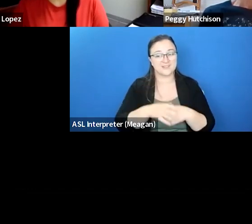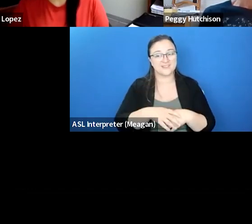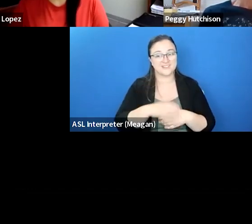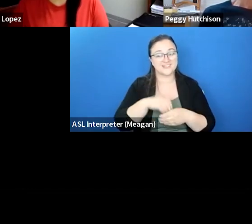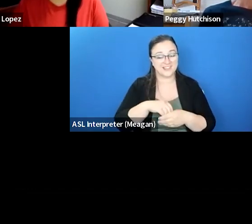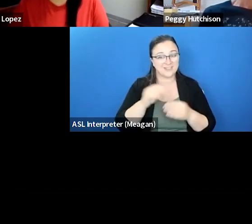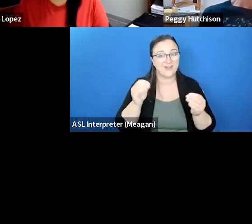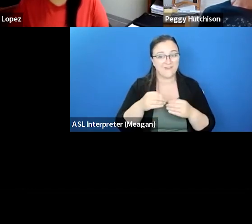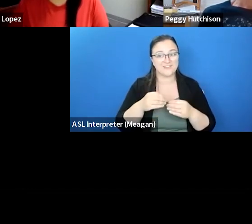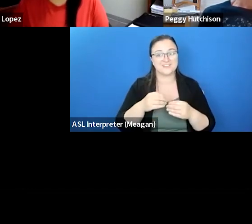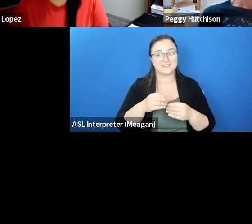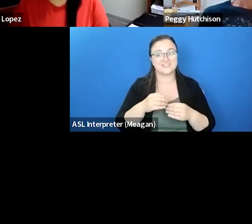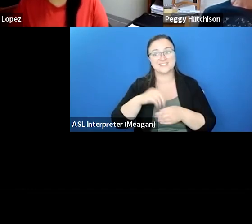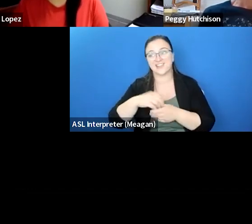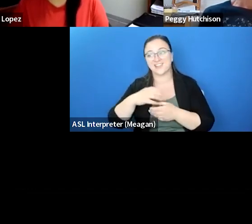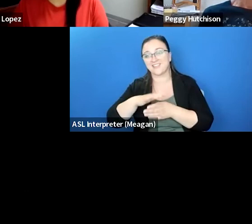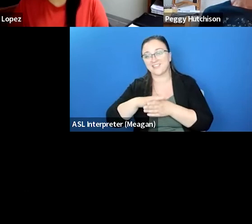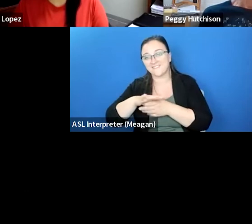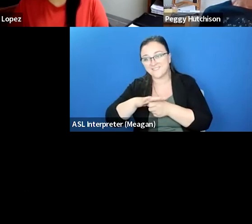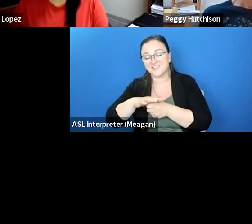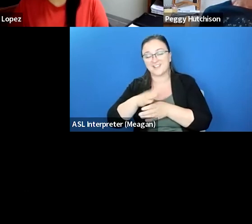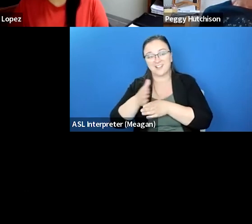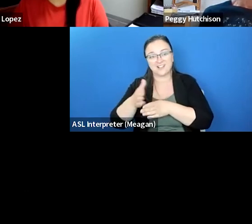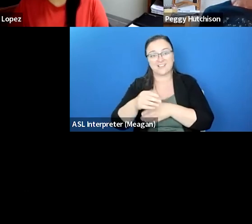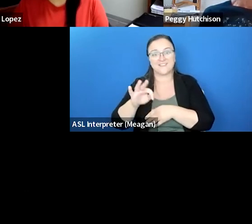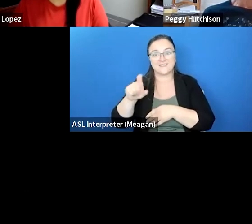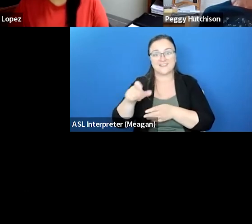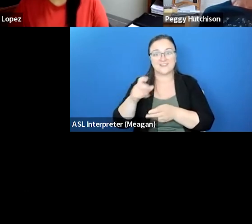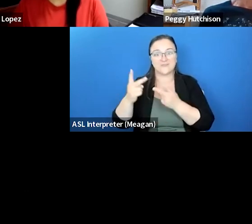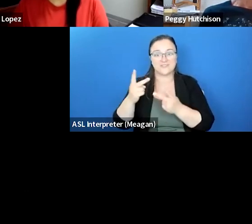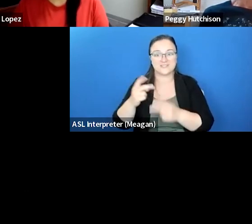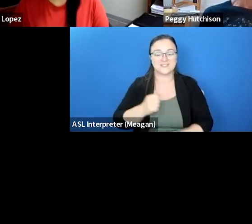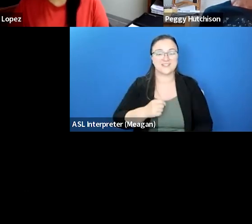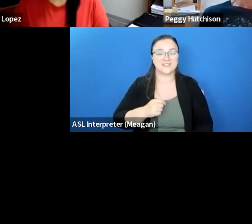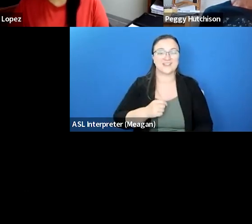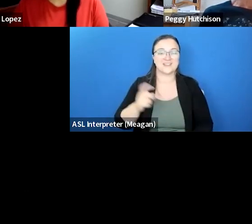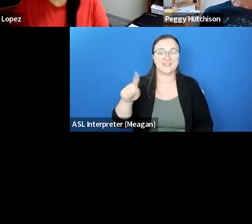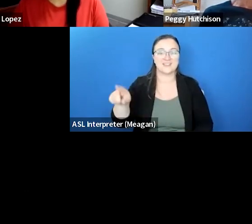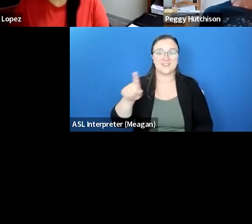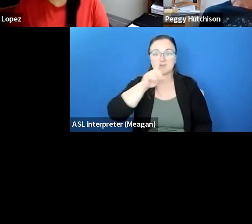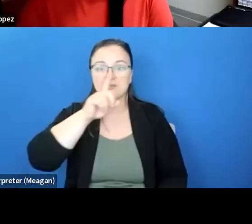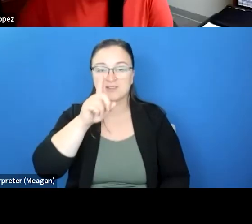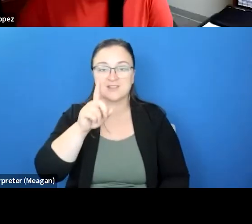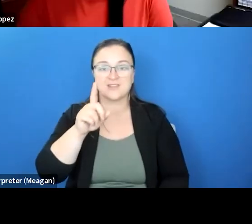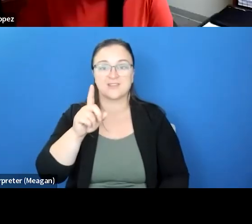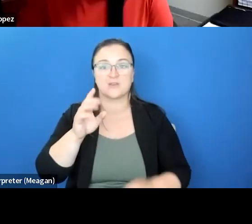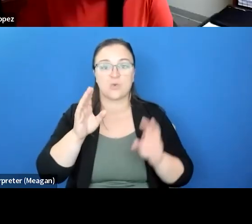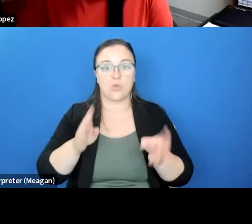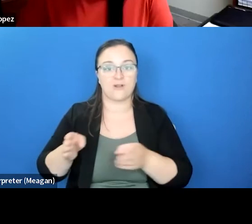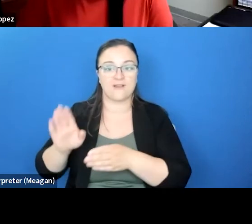it's out in the field if they have to do visits and you know, they really, they really organize their own calendars.